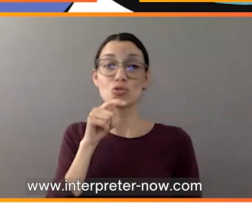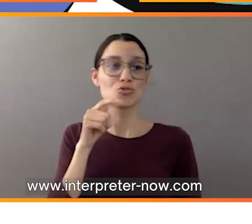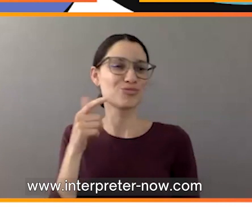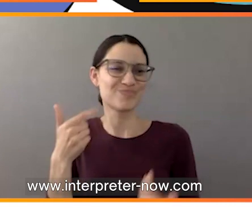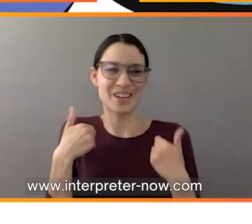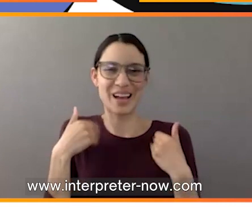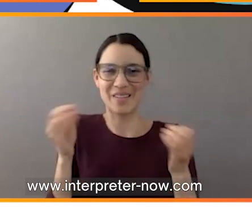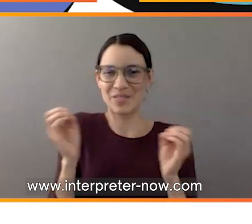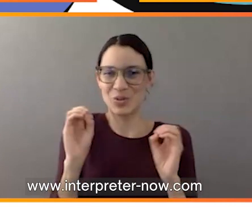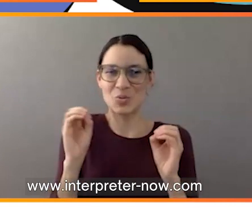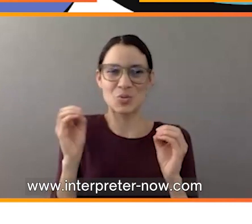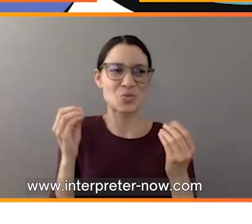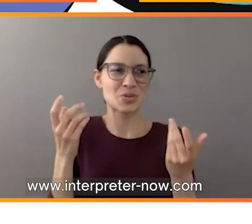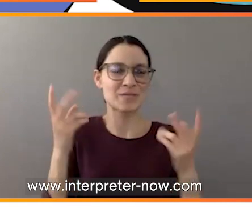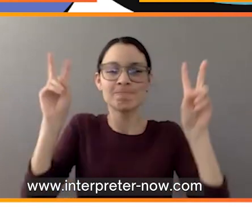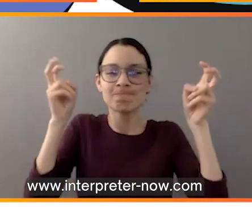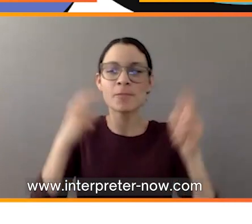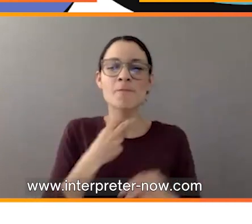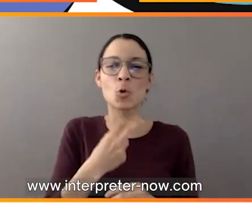They reached out to us, or we reached out to them.